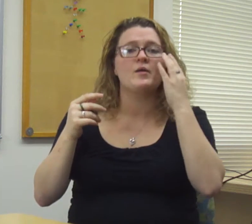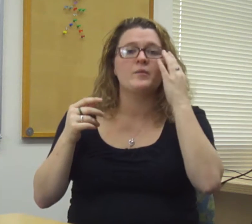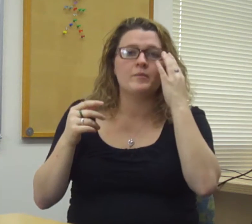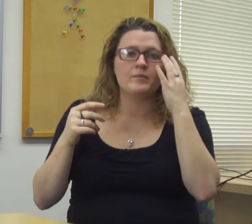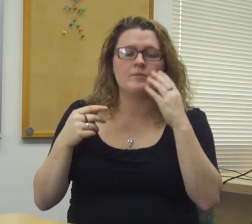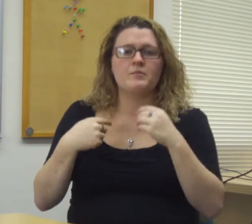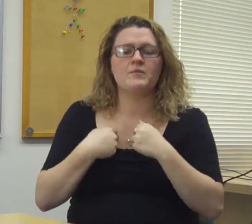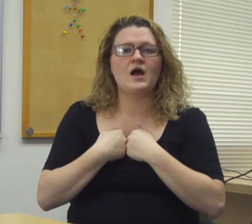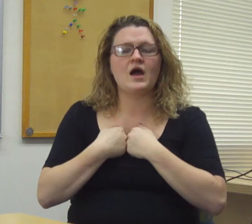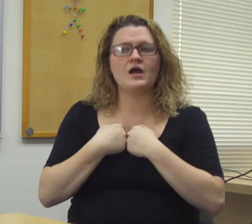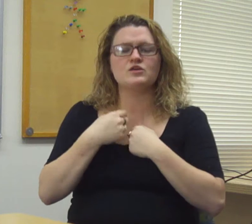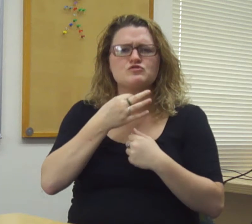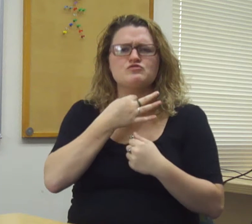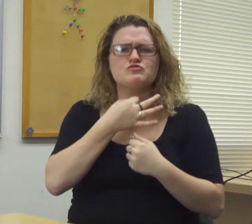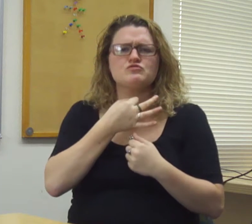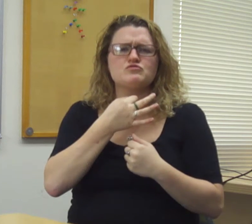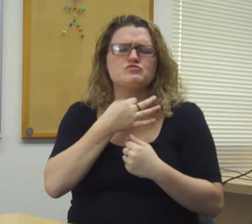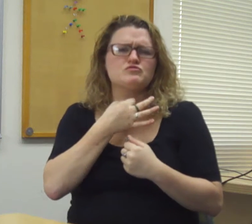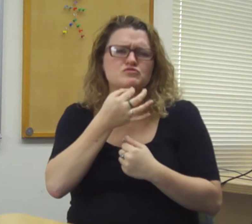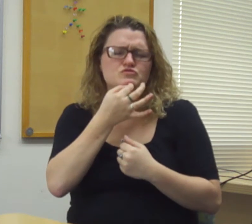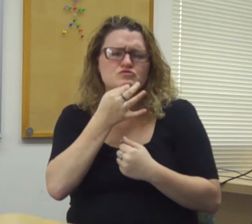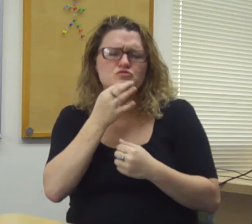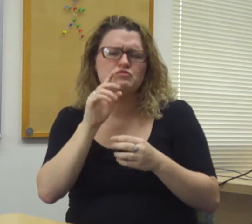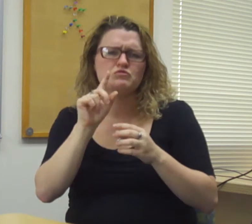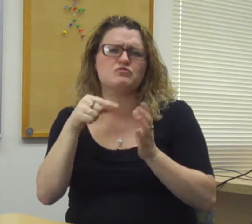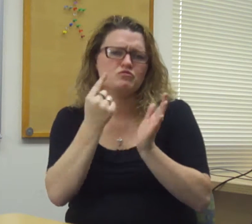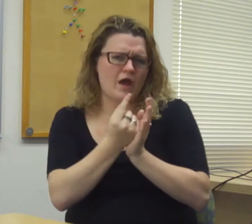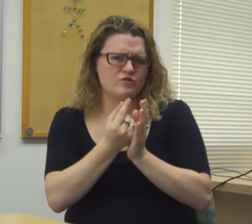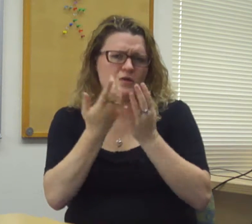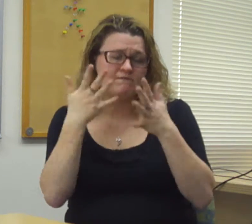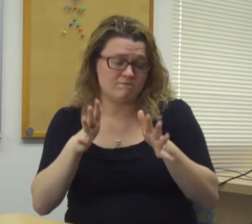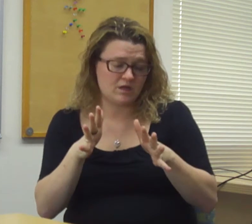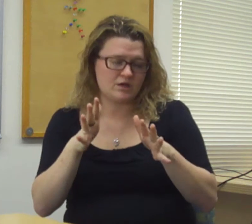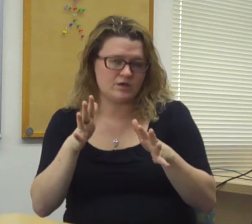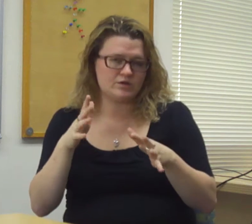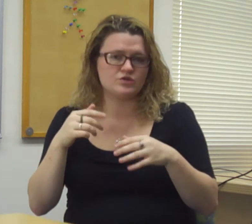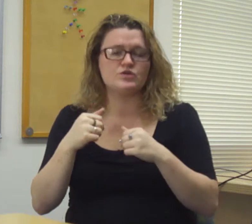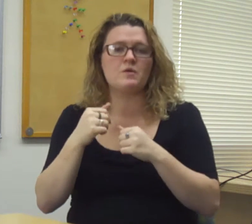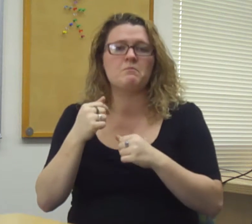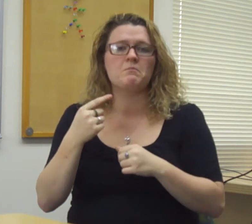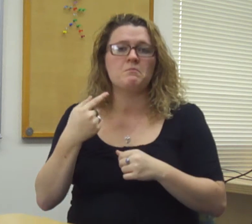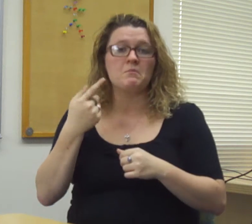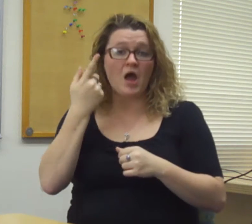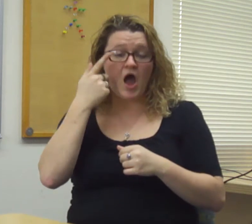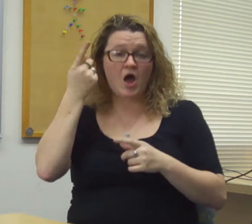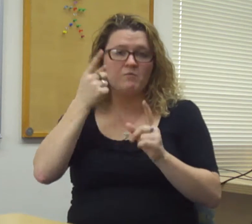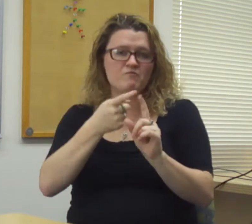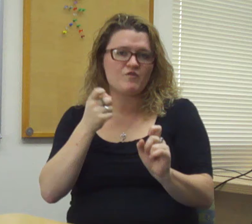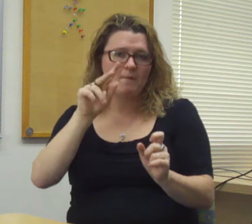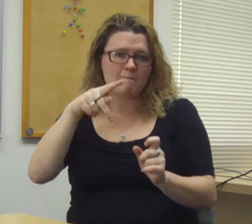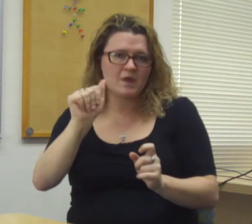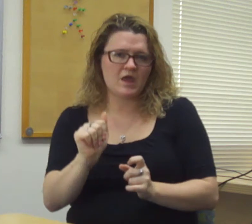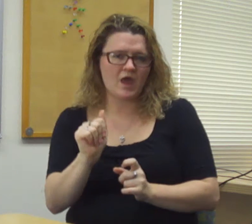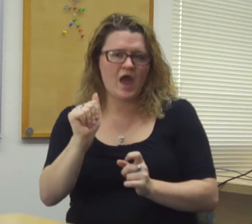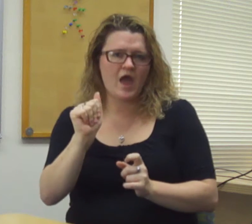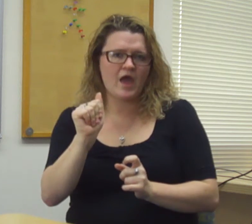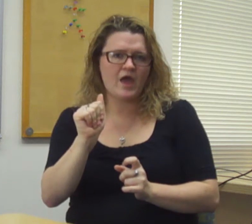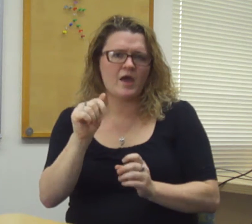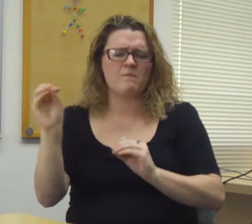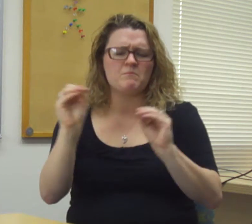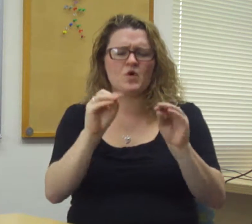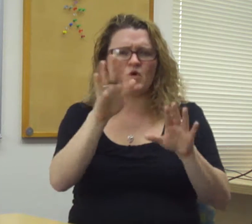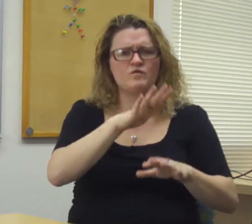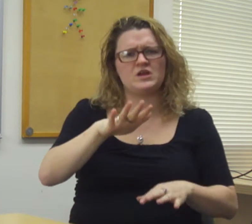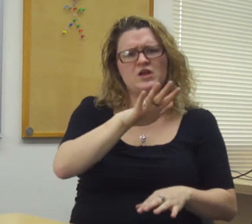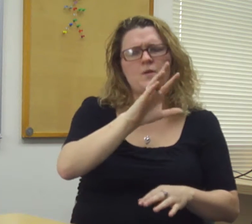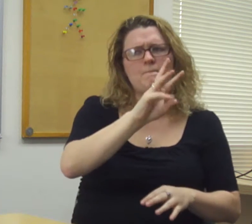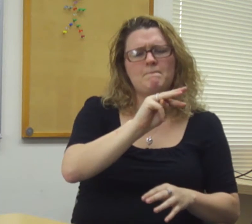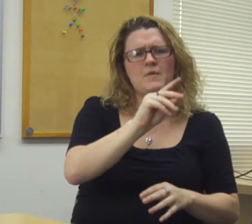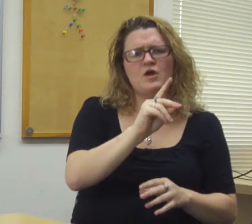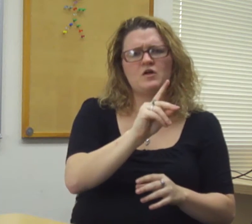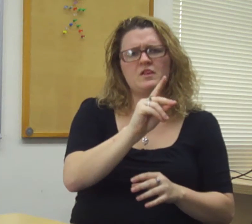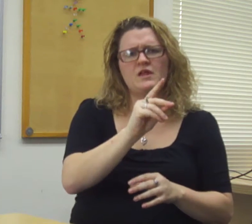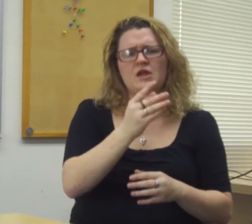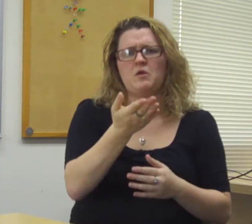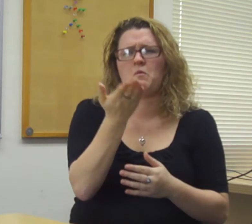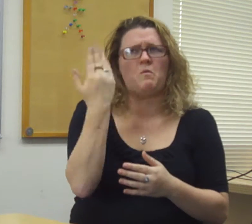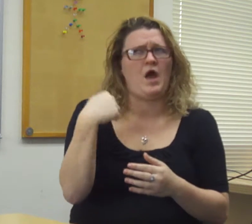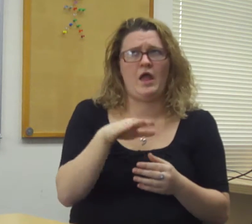After I graduated, I moved from PA to here.